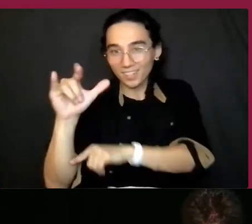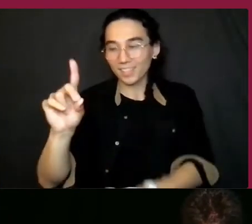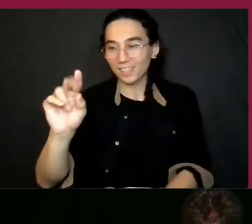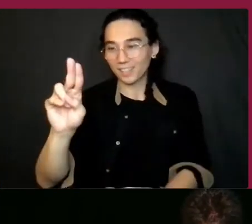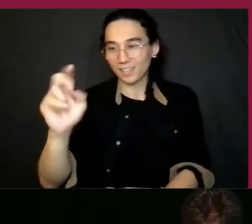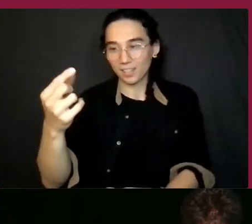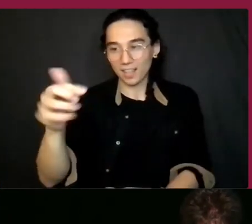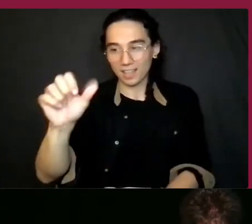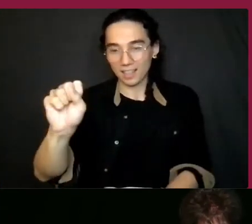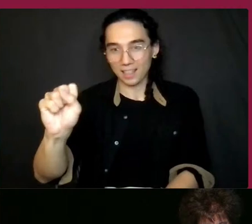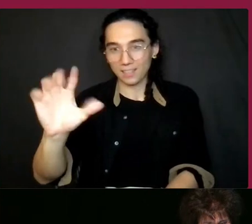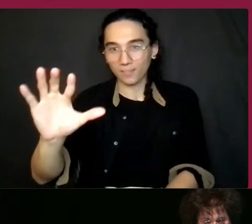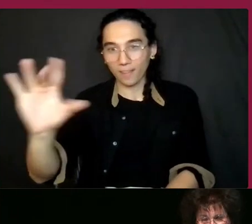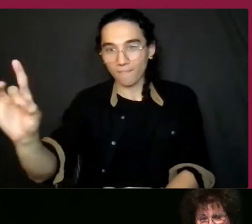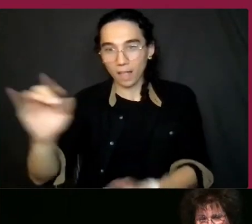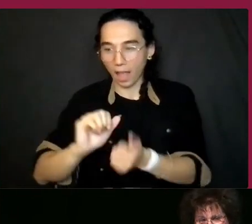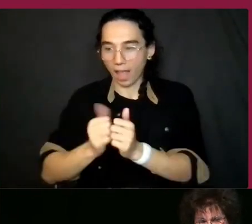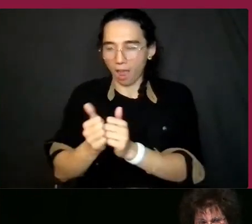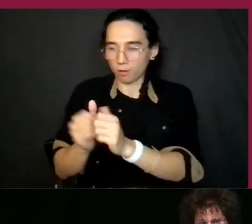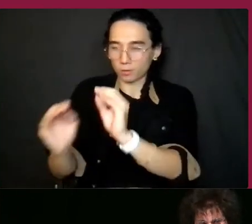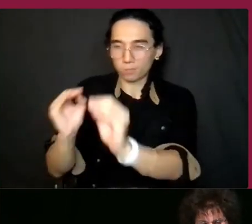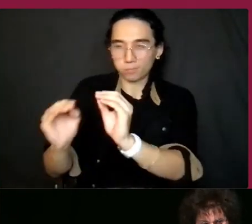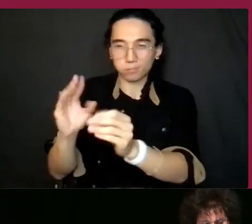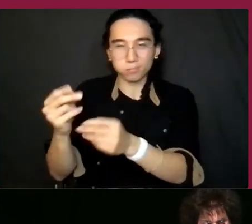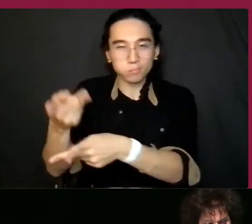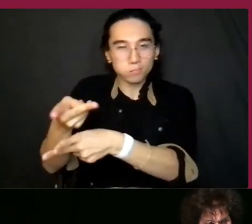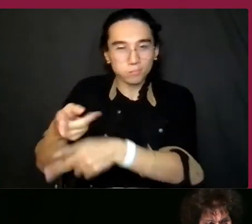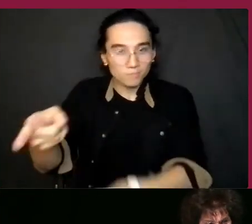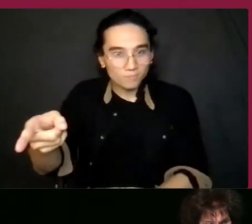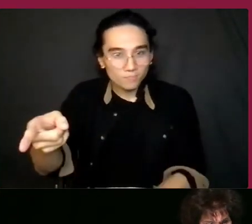and really put AVC on the radar for a lot of folks.